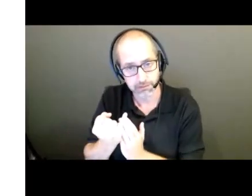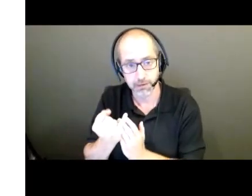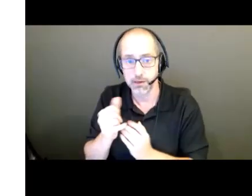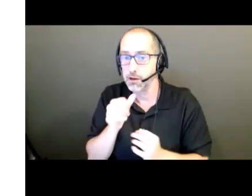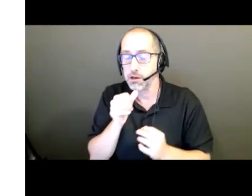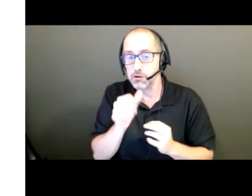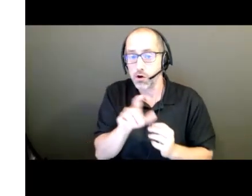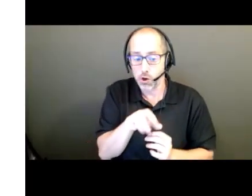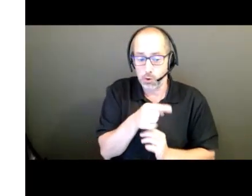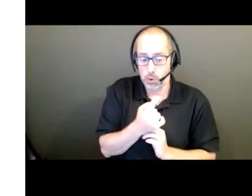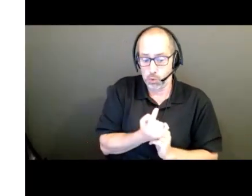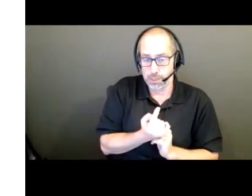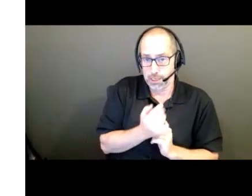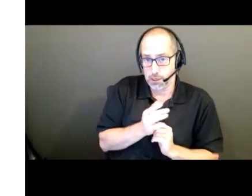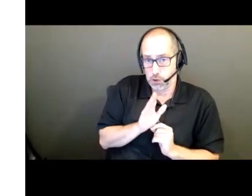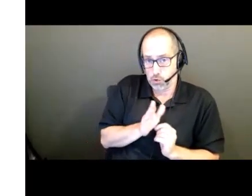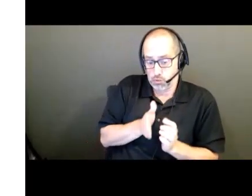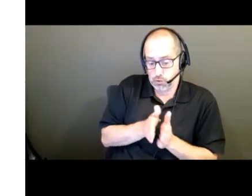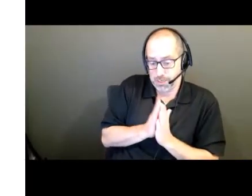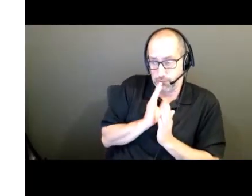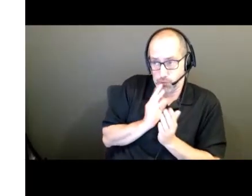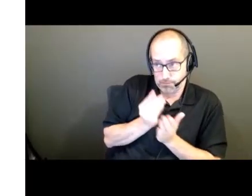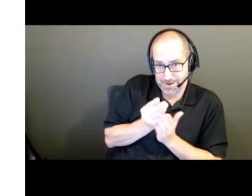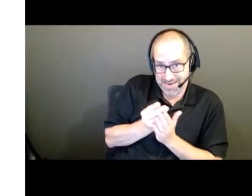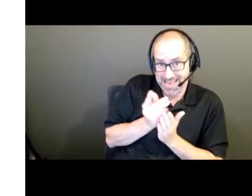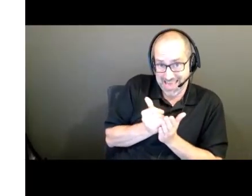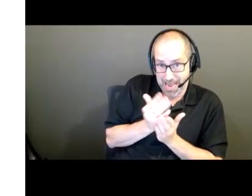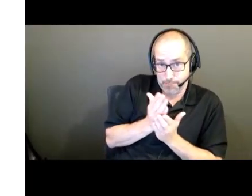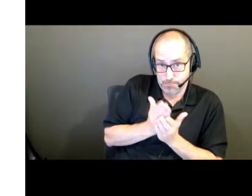that you're requesting funding for from the Canada Council.